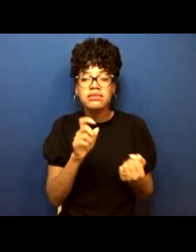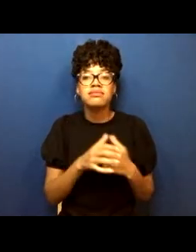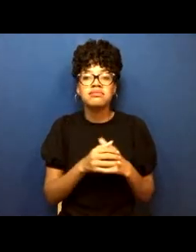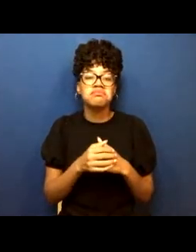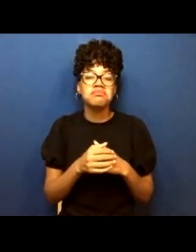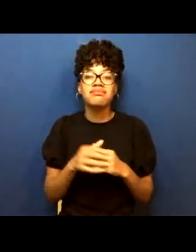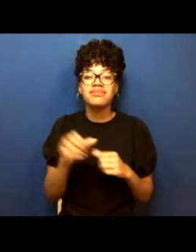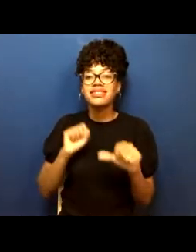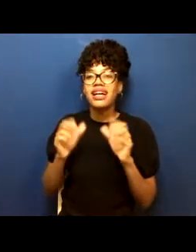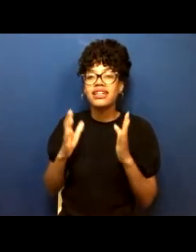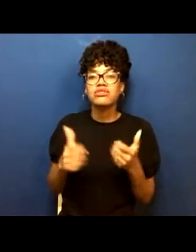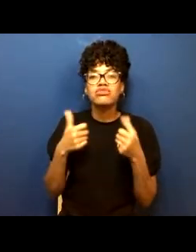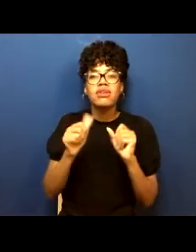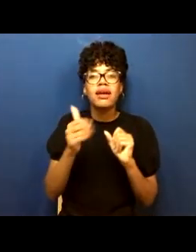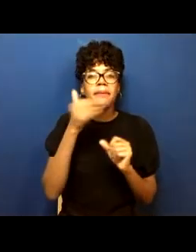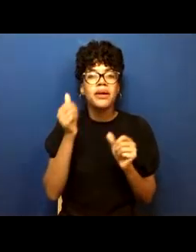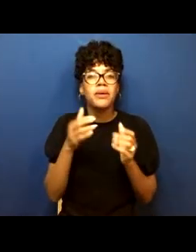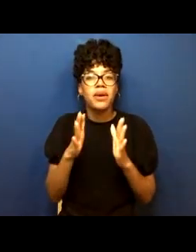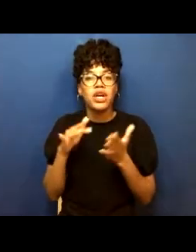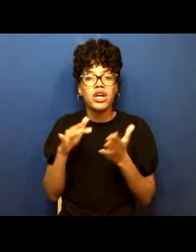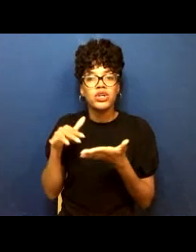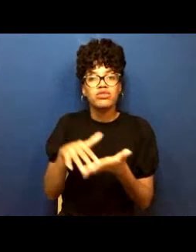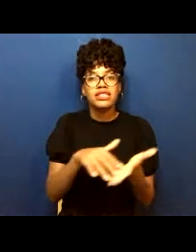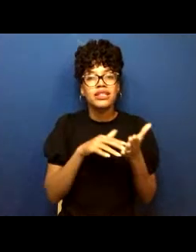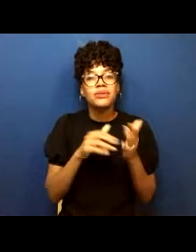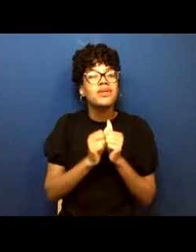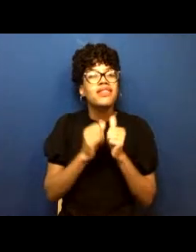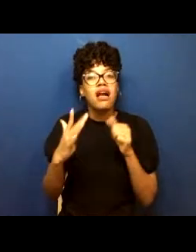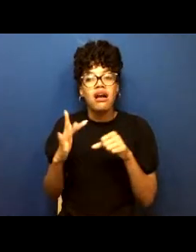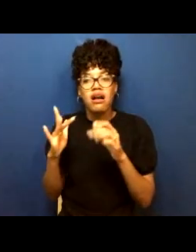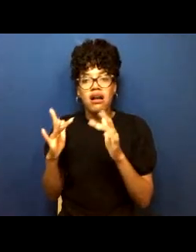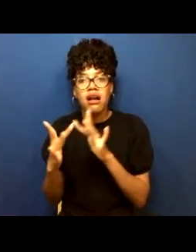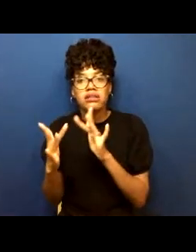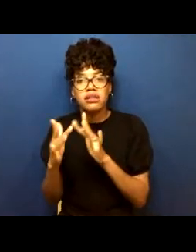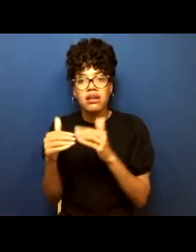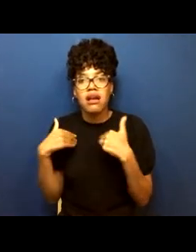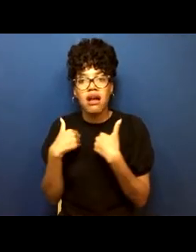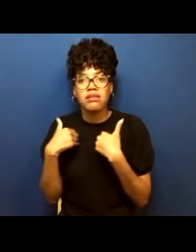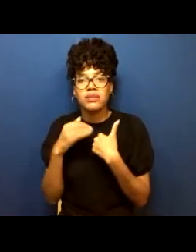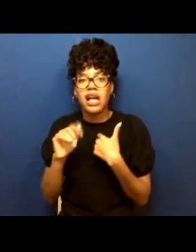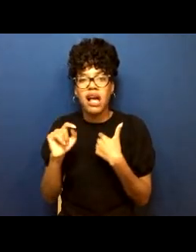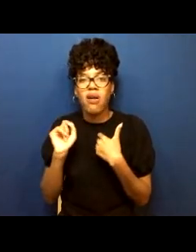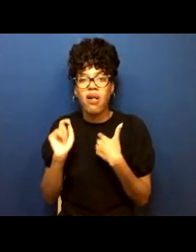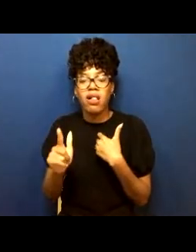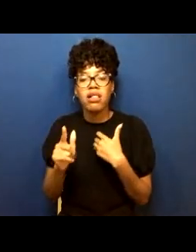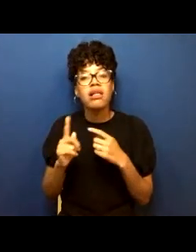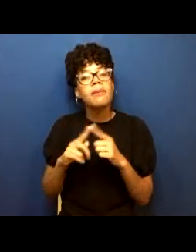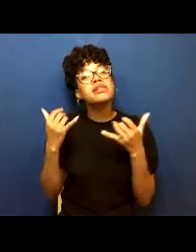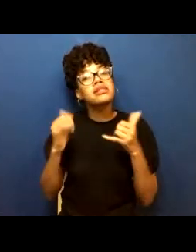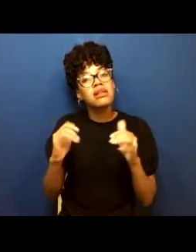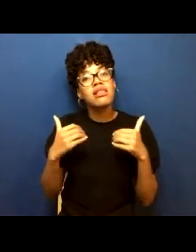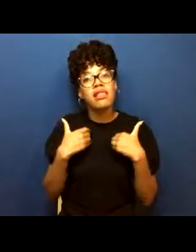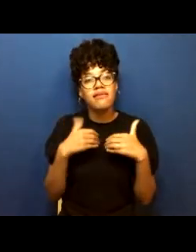a better way that we can do our research with as little contact with the animals as possible. But also have access to the most animals that we can